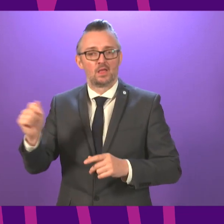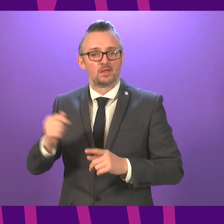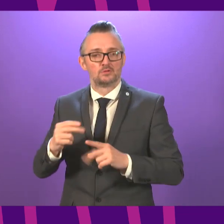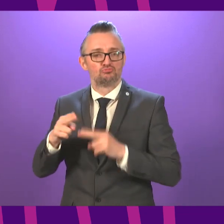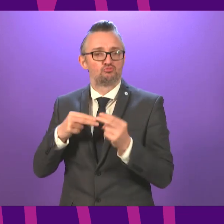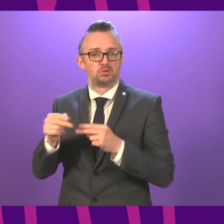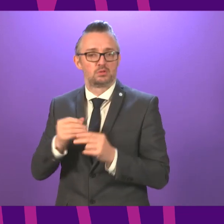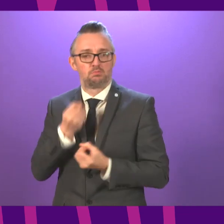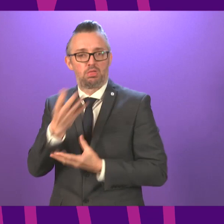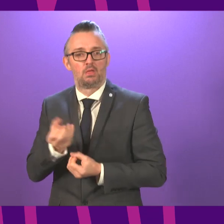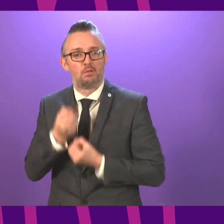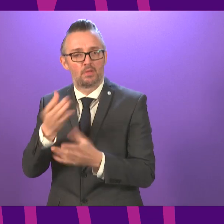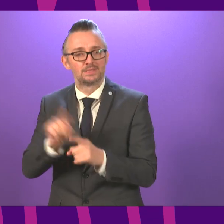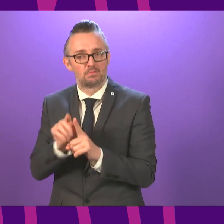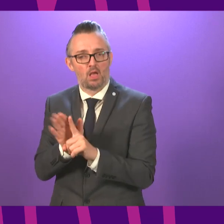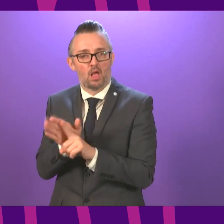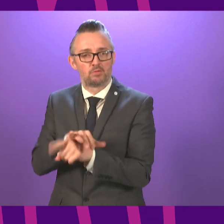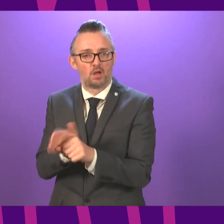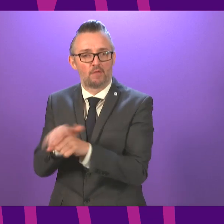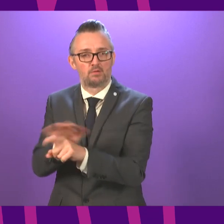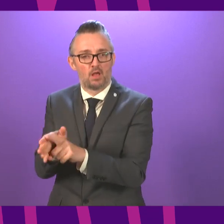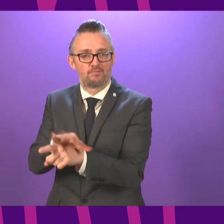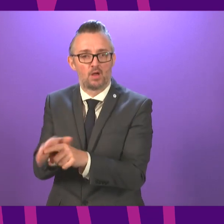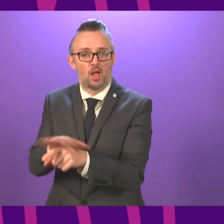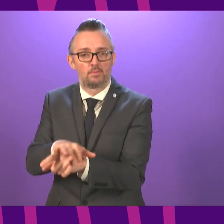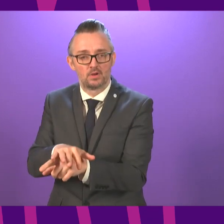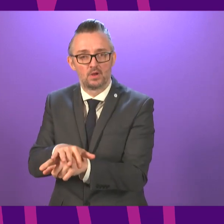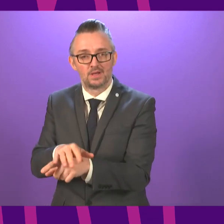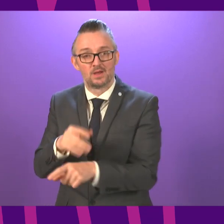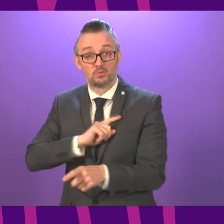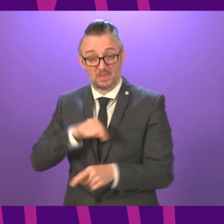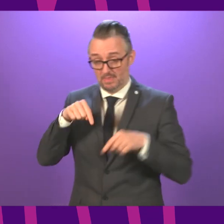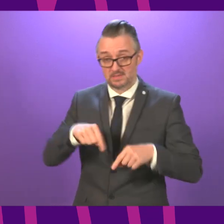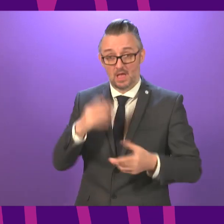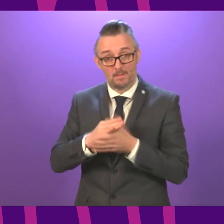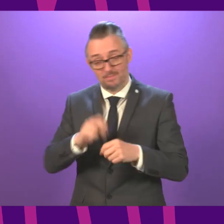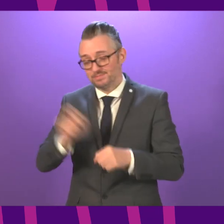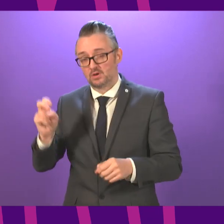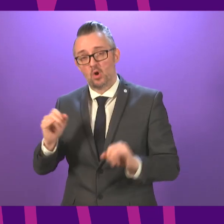the fact that an appalling thing for which we did not vote has been foisted on Scotland. That